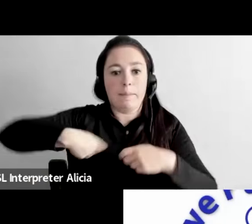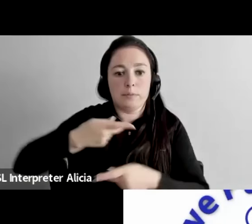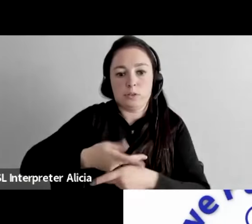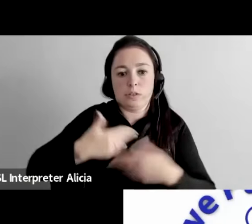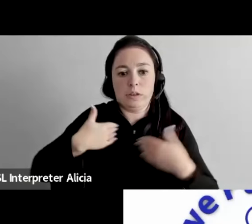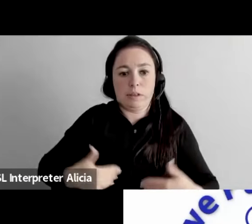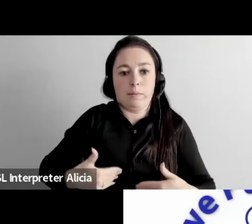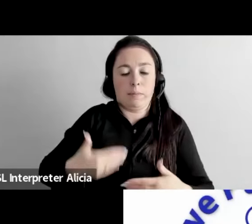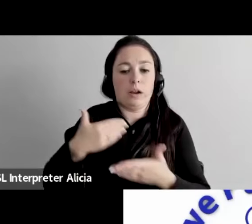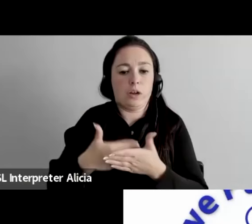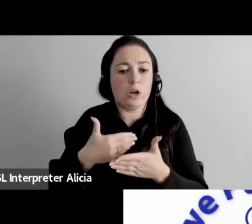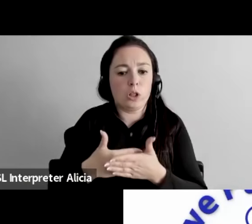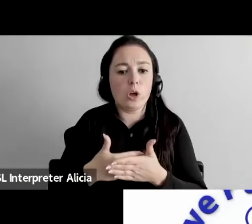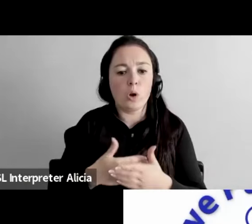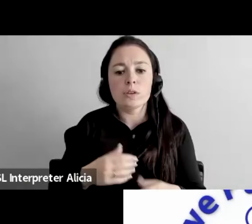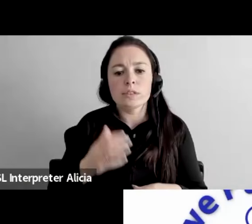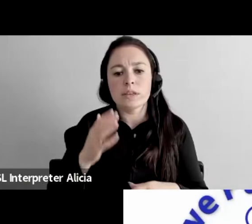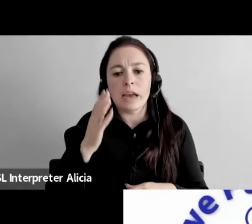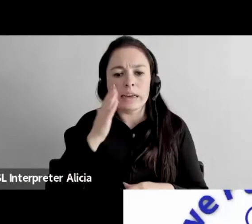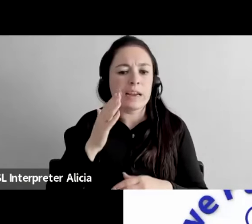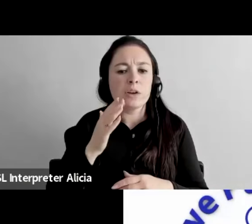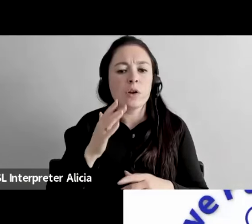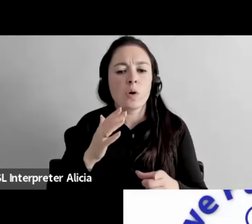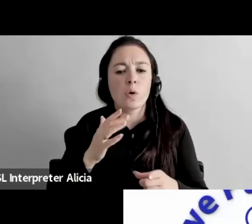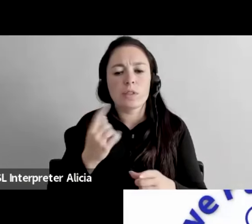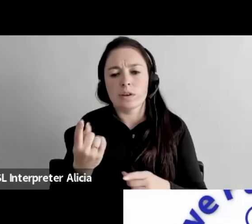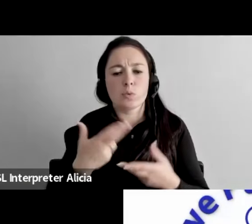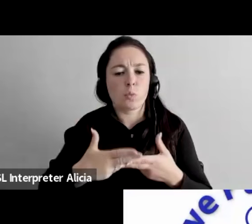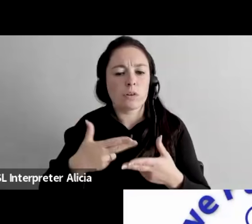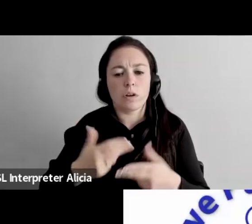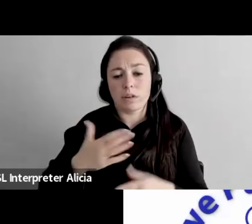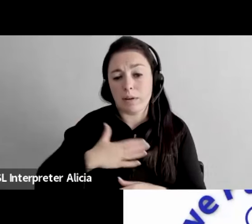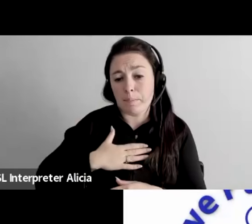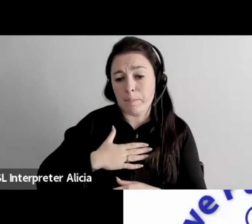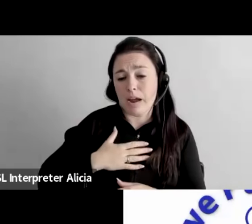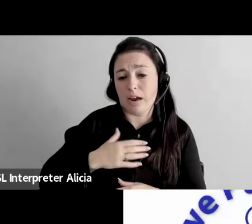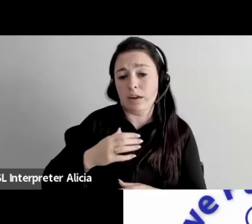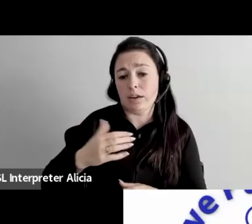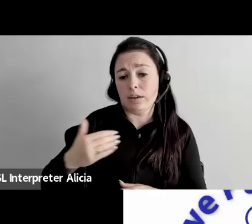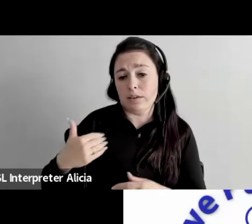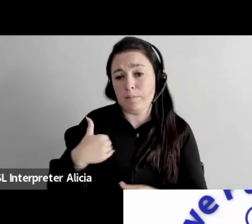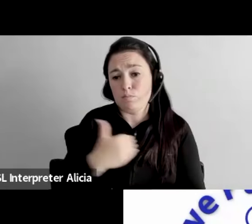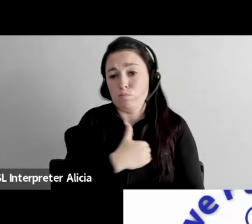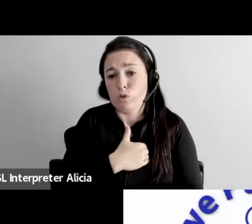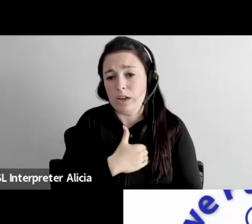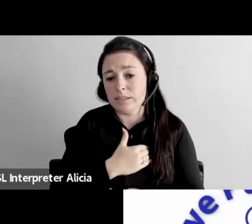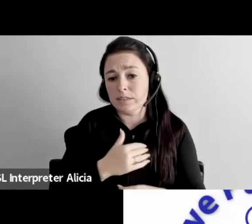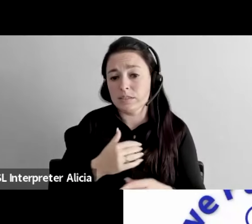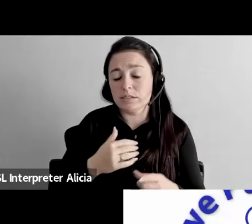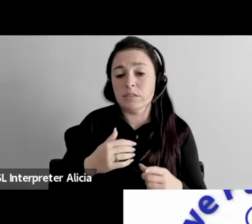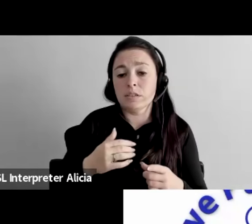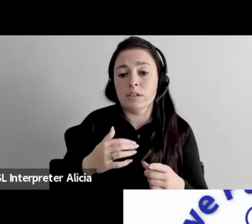breast friend because that can be a little bit bulky. But if you have questions, definitely reach out and I